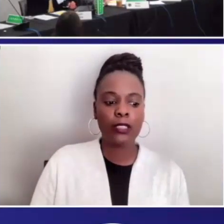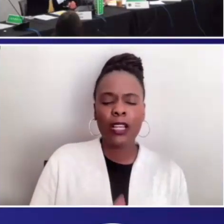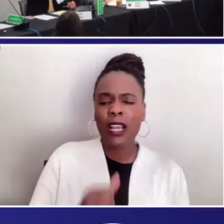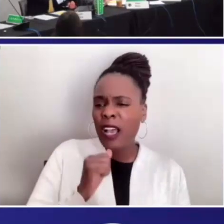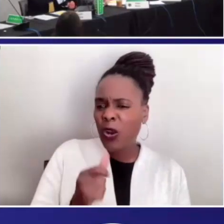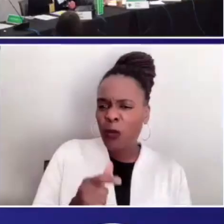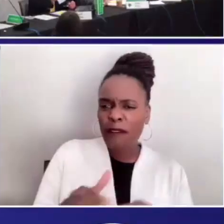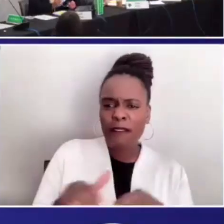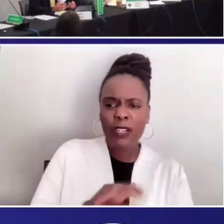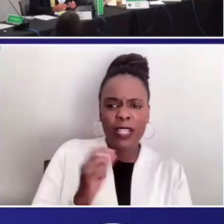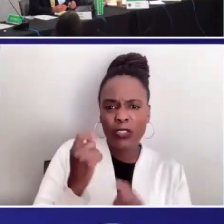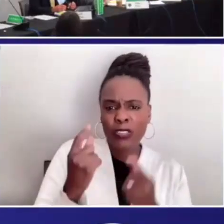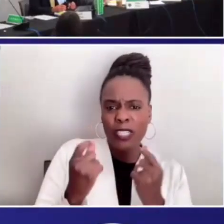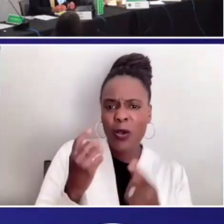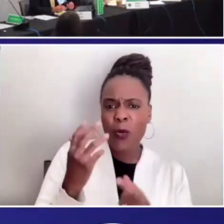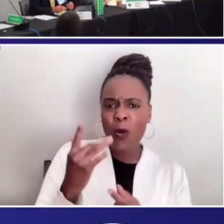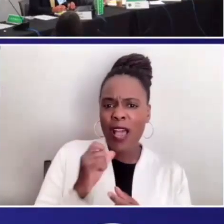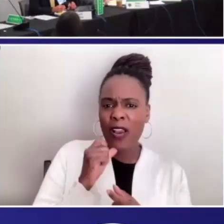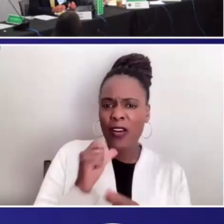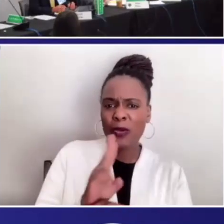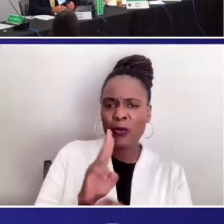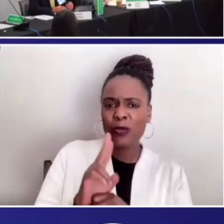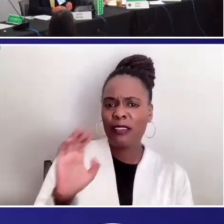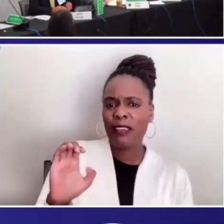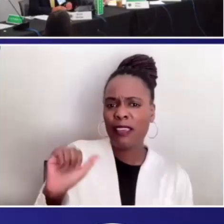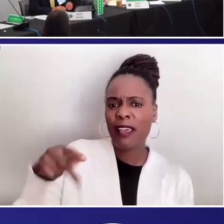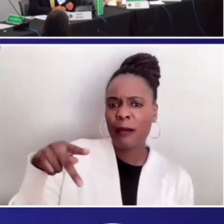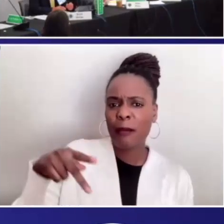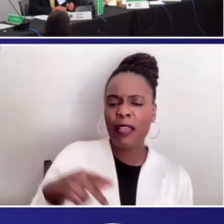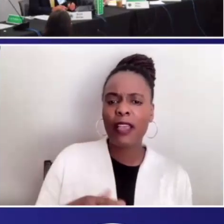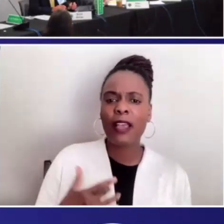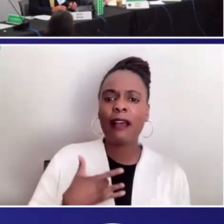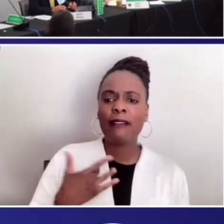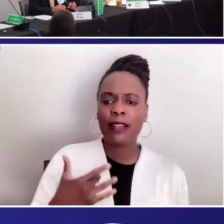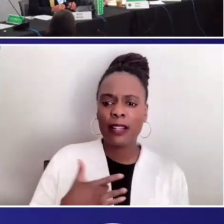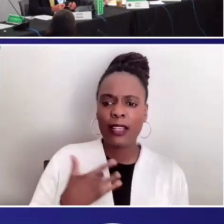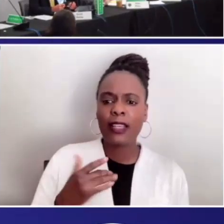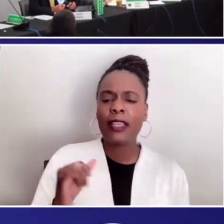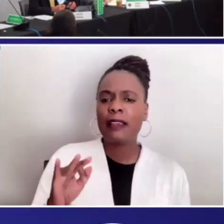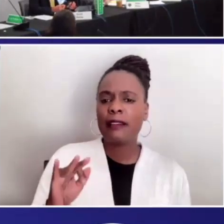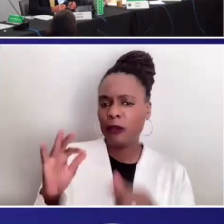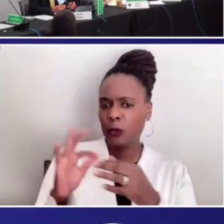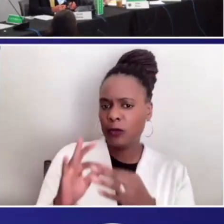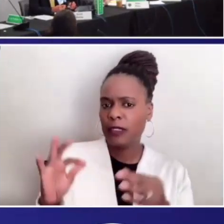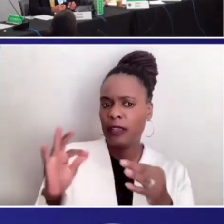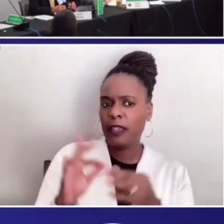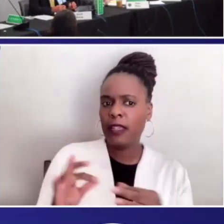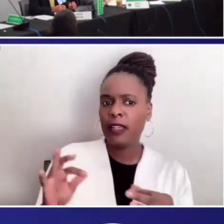didn't go with the EAP. I think that if you had said that, you would select the --